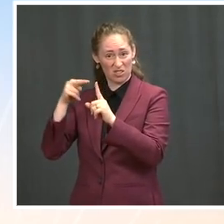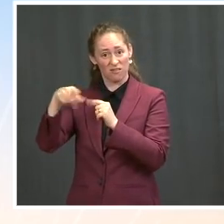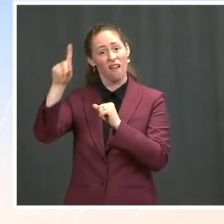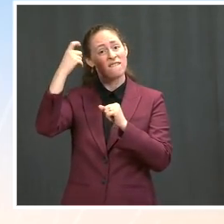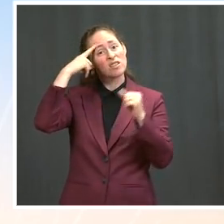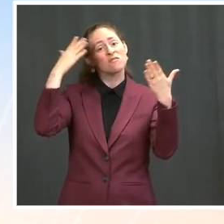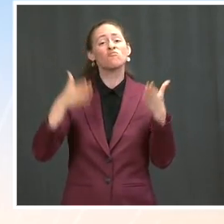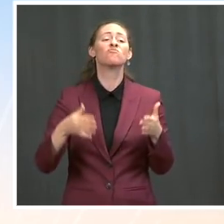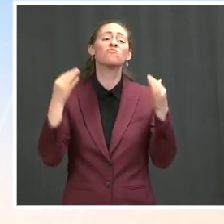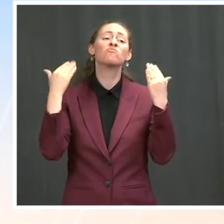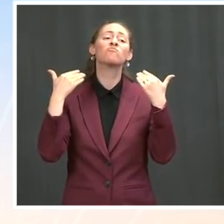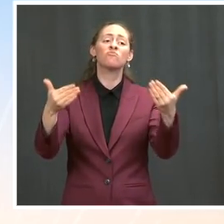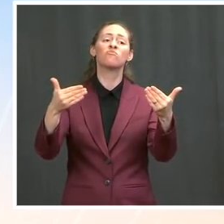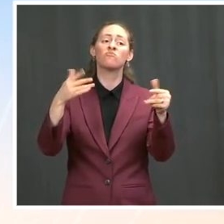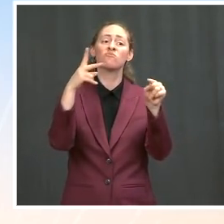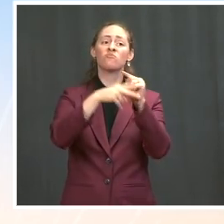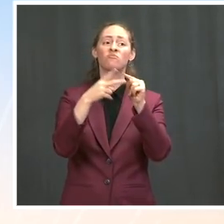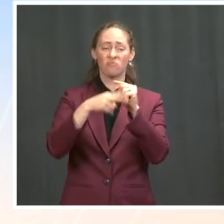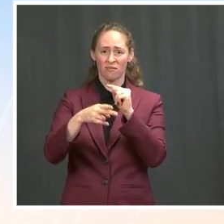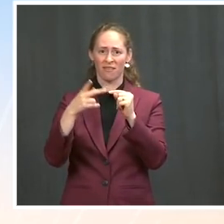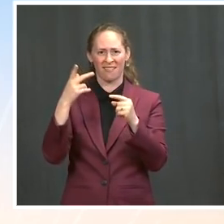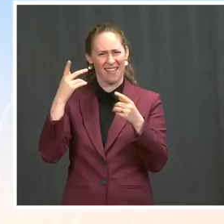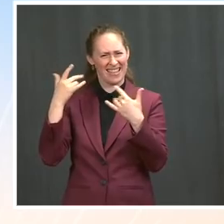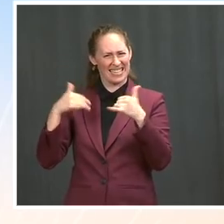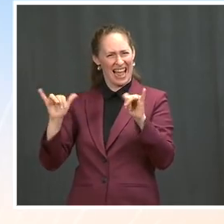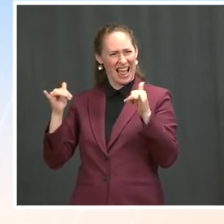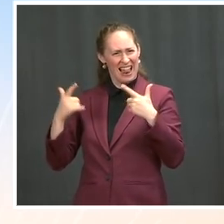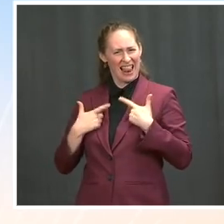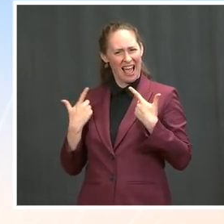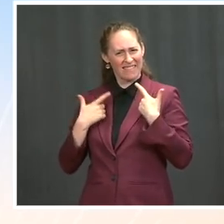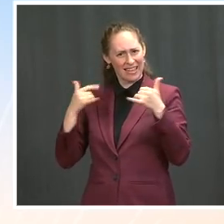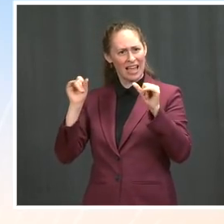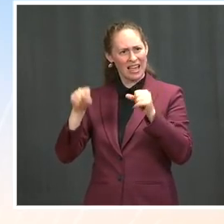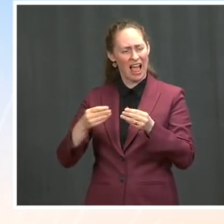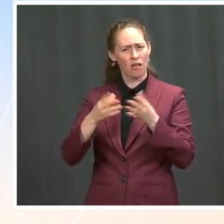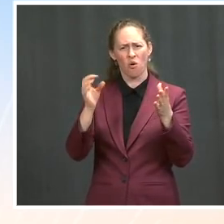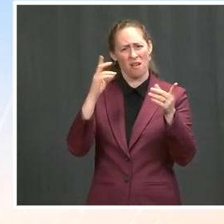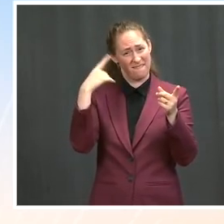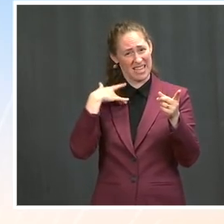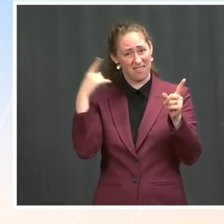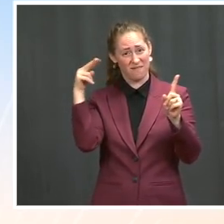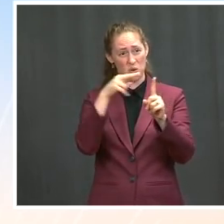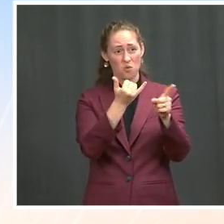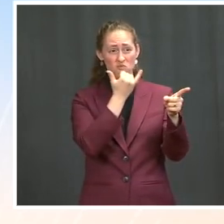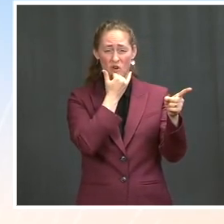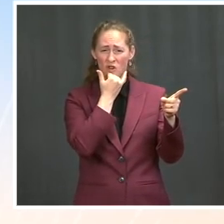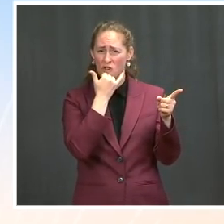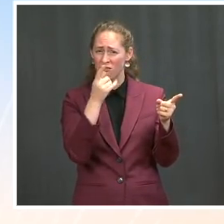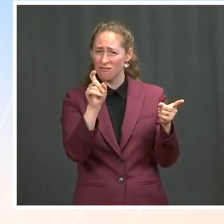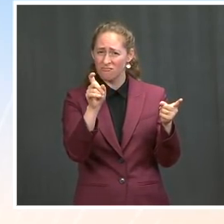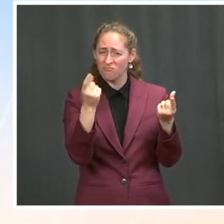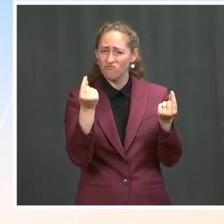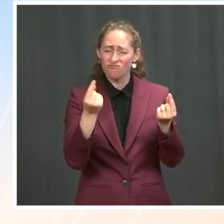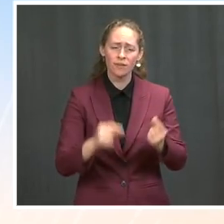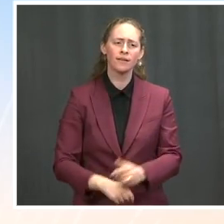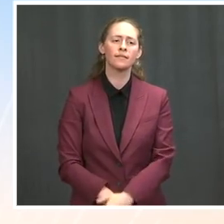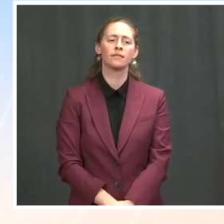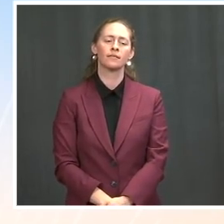before they expire are doing the right thing or the wrong thing? Ms. Psaki: Well, we have continued to implement -- or are continuing to advocate